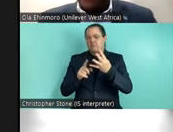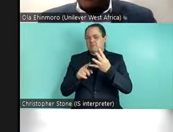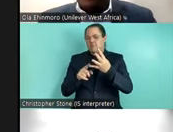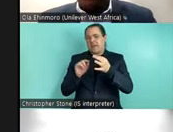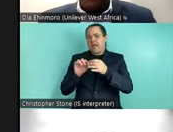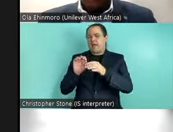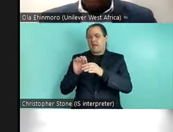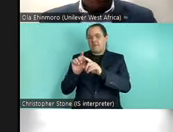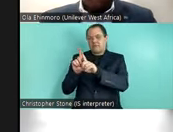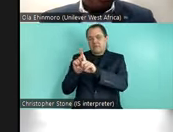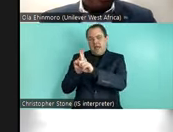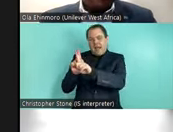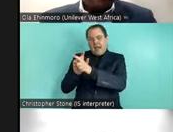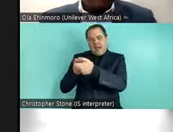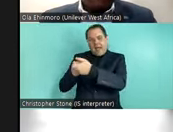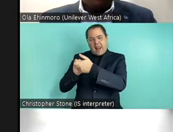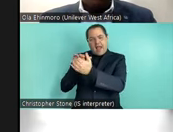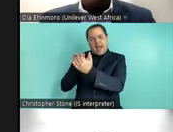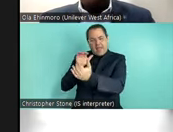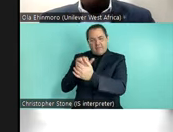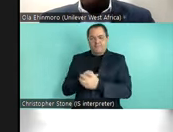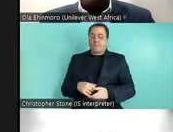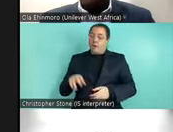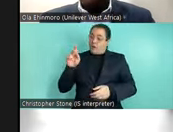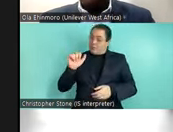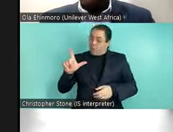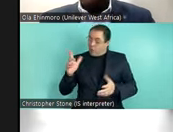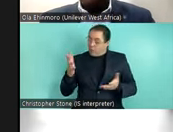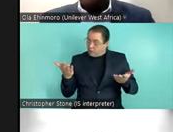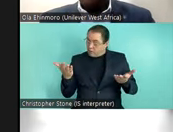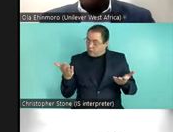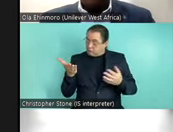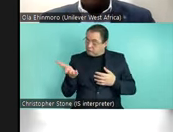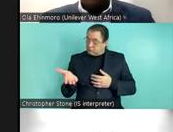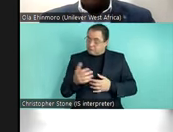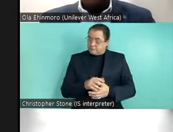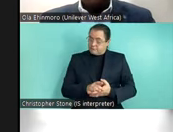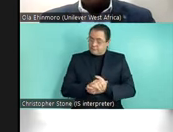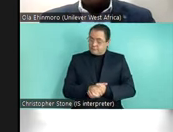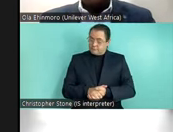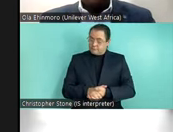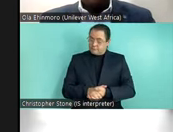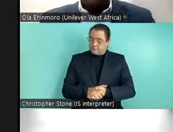15:10:31 if you're there. 15:10:35 Hi Hello Hi everybody. Good morning,